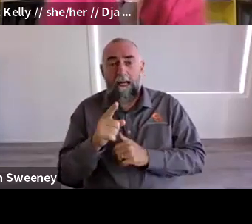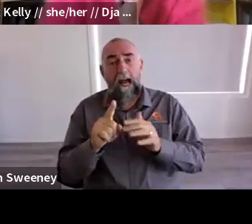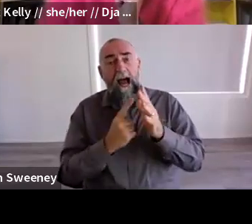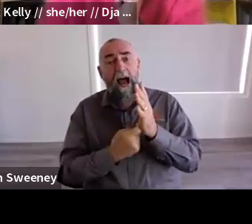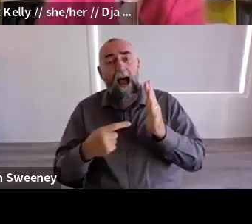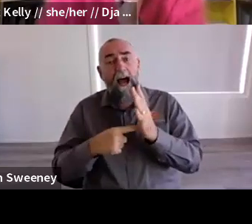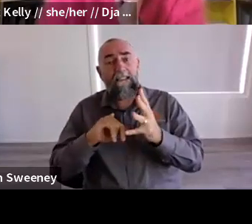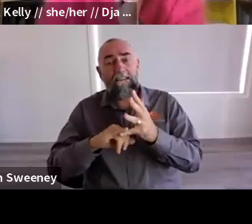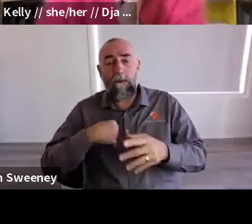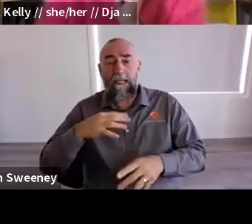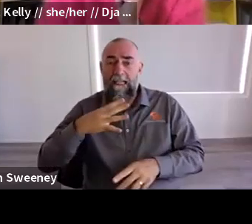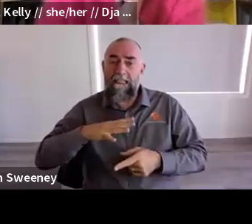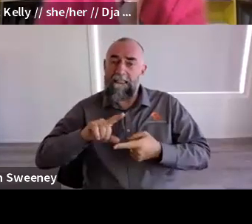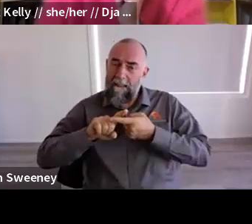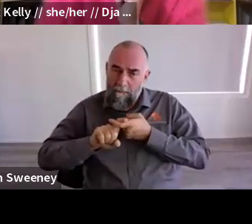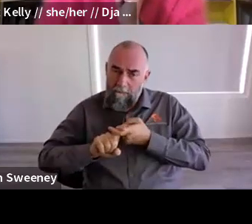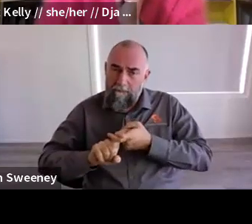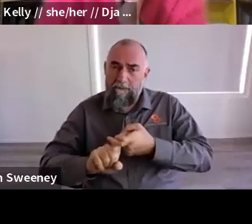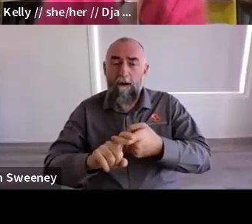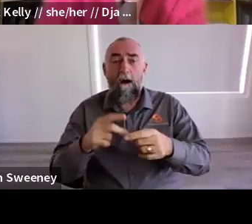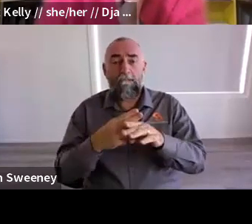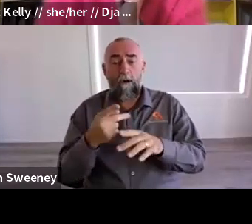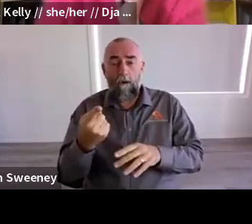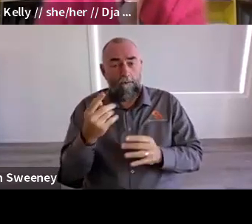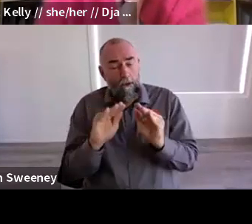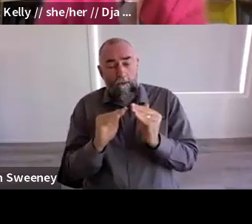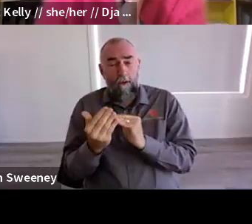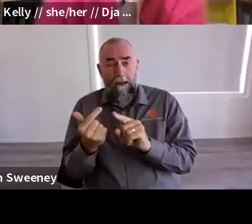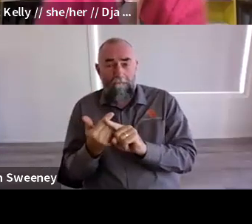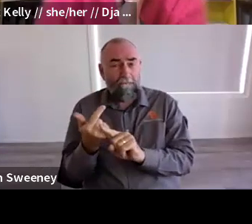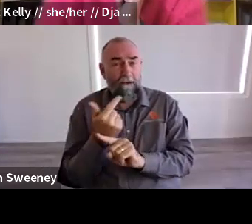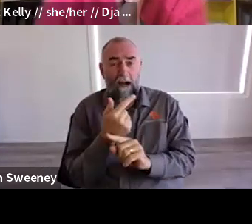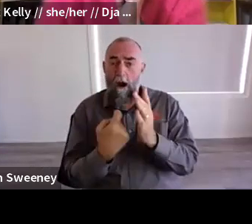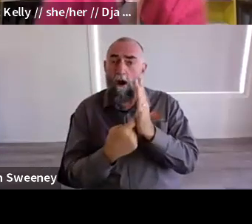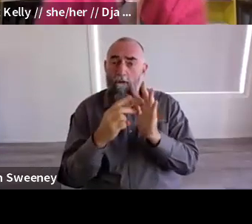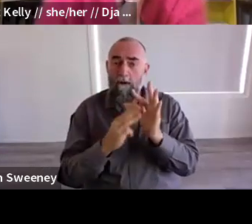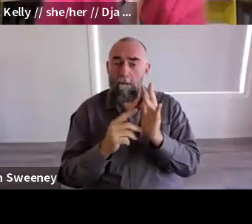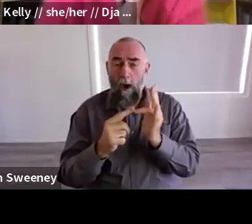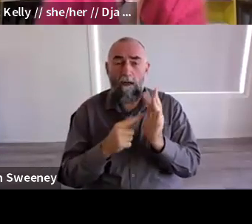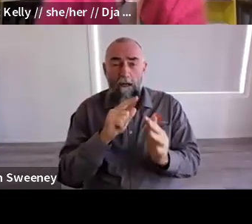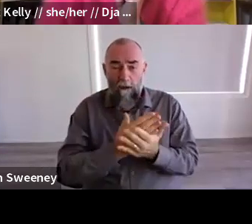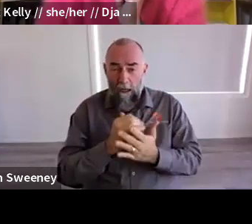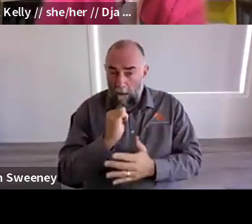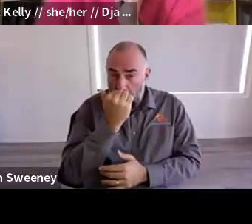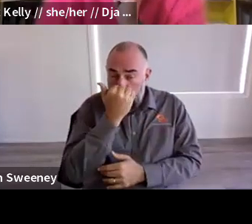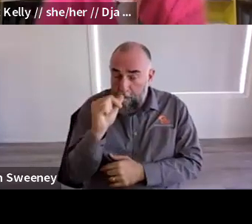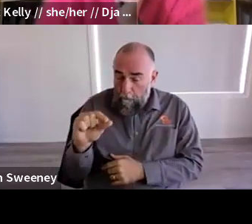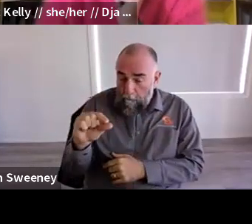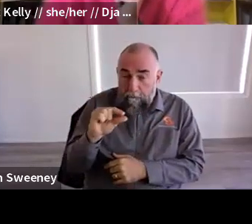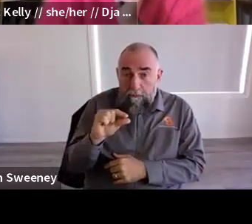things. The arts is so terribly underfunded and Indigenous arts - it's